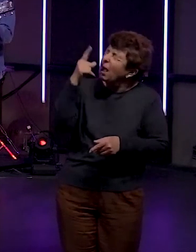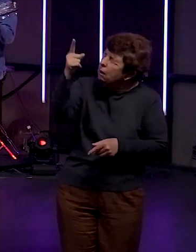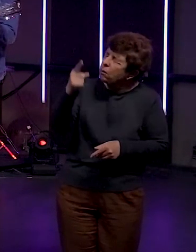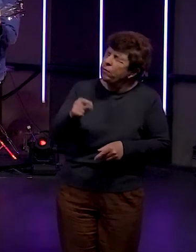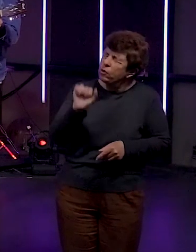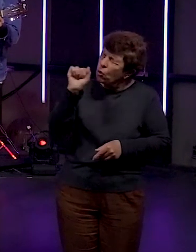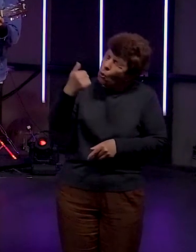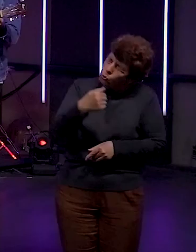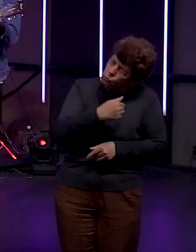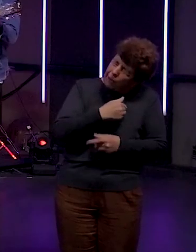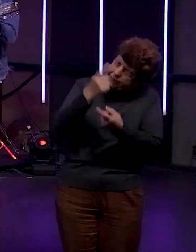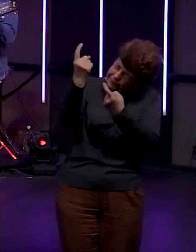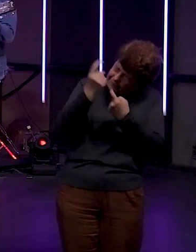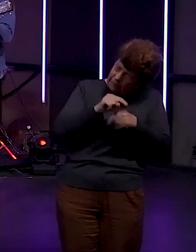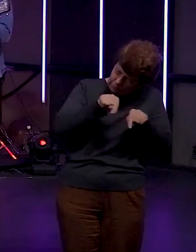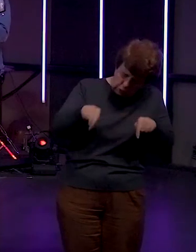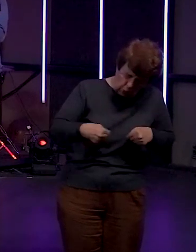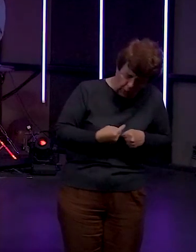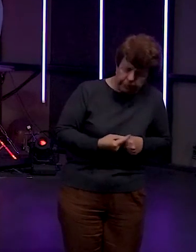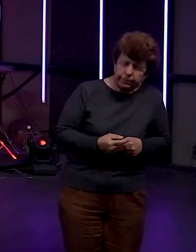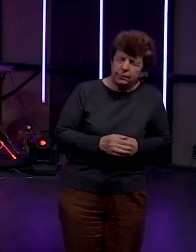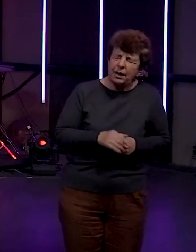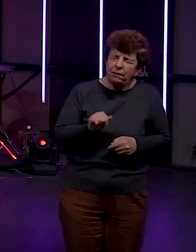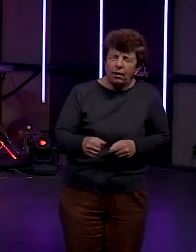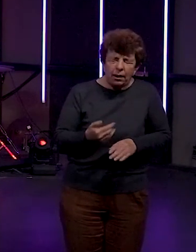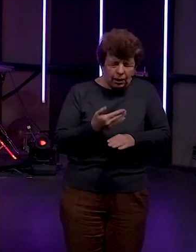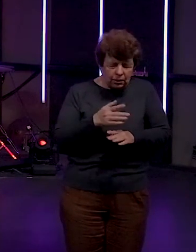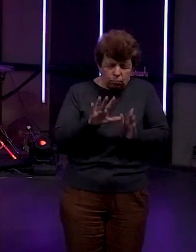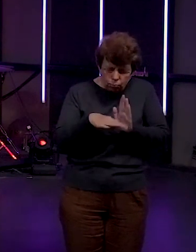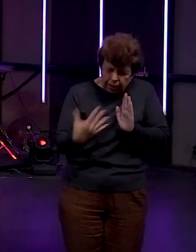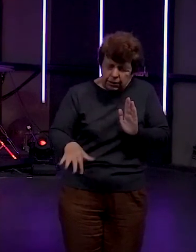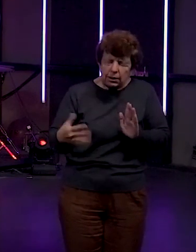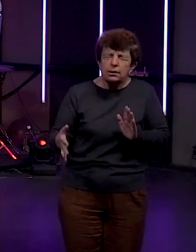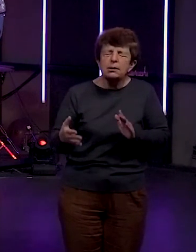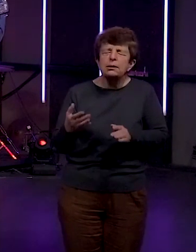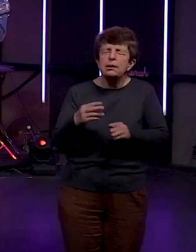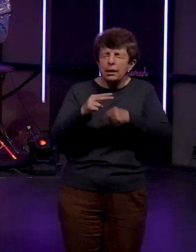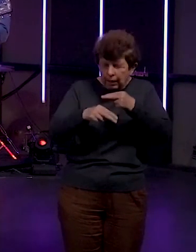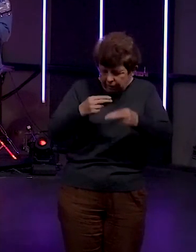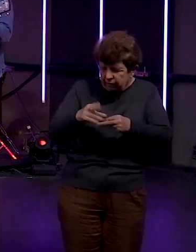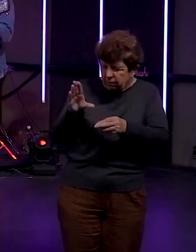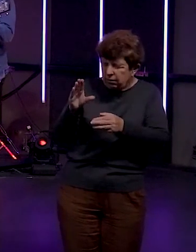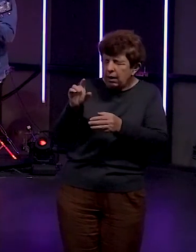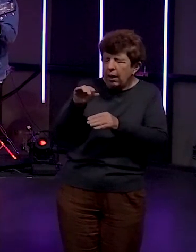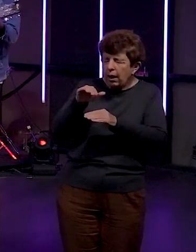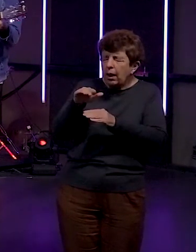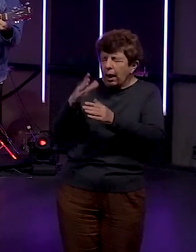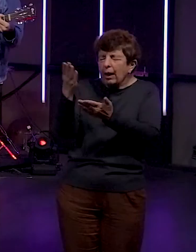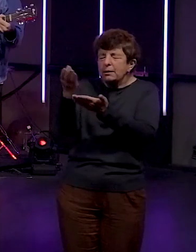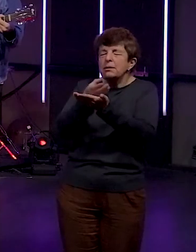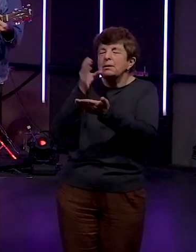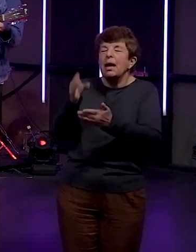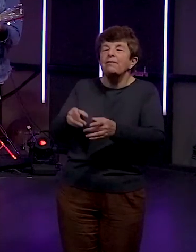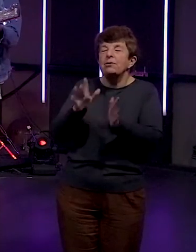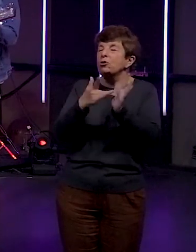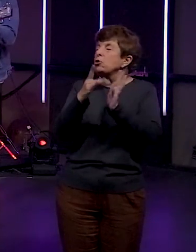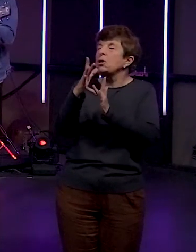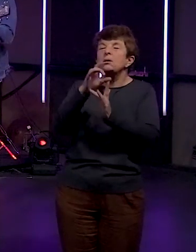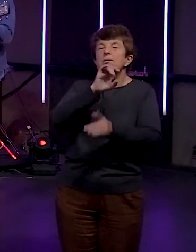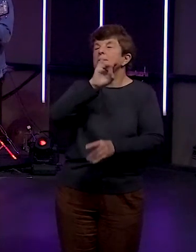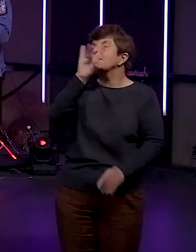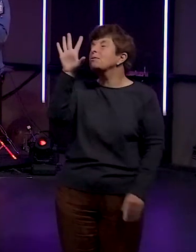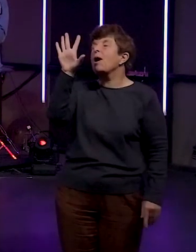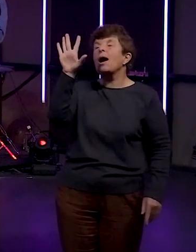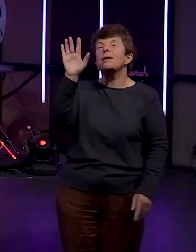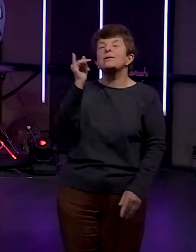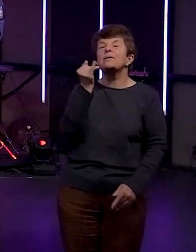grace to us. For this precious gift of a savior - Jesus Christ - the Lamb of God